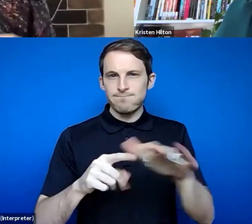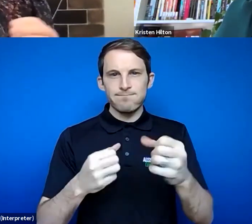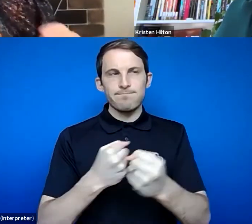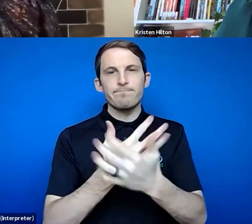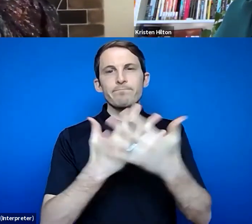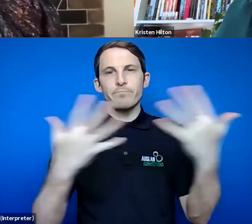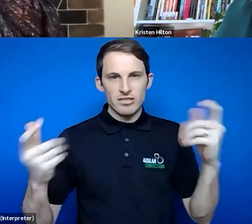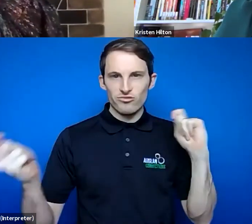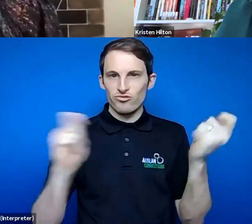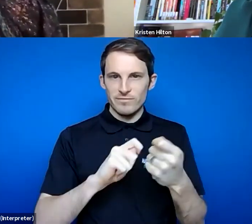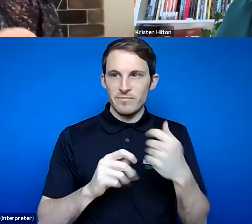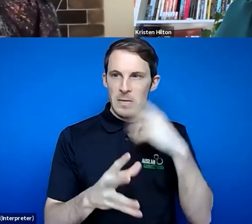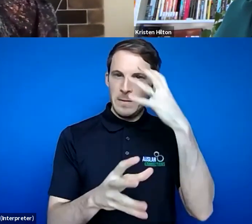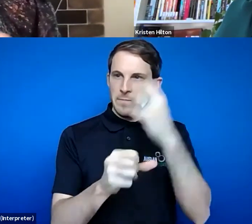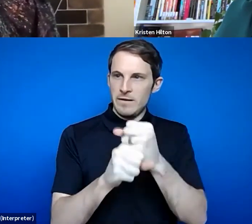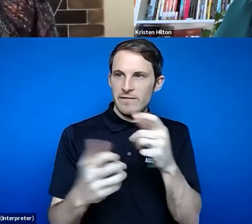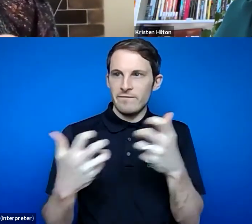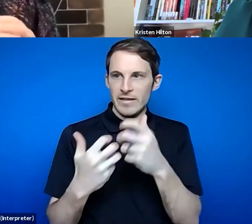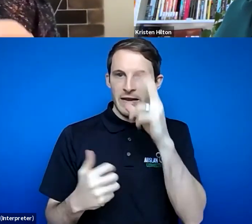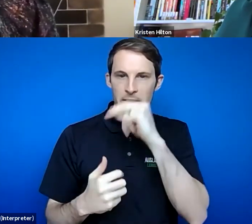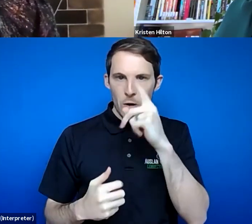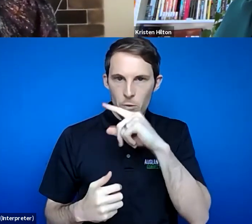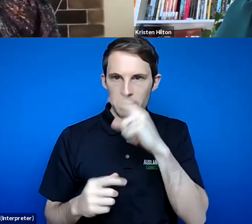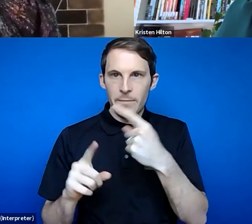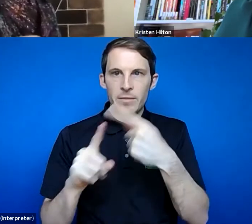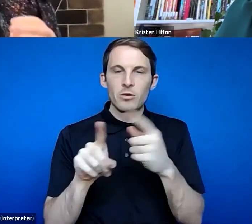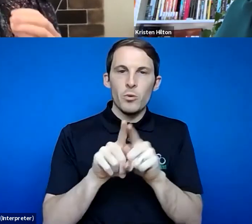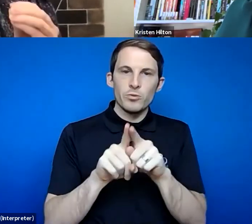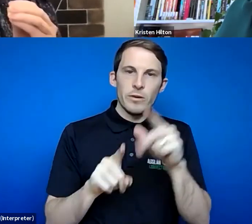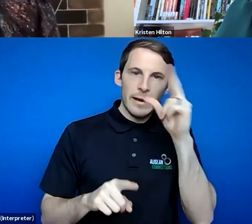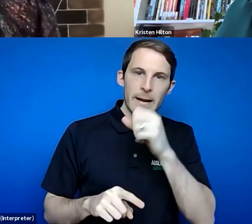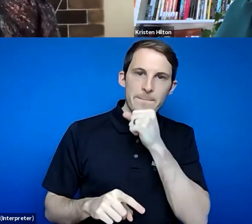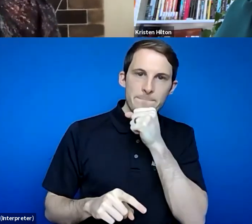that is true of young women but I think it is also true of young men who are increasingly